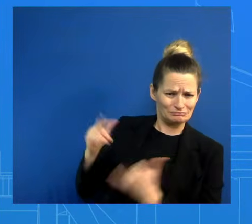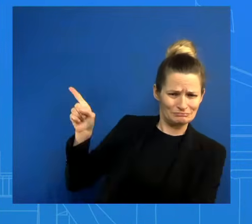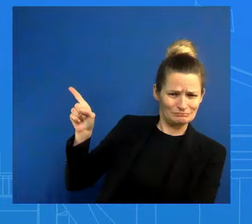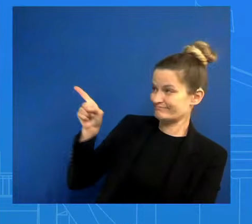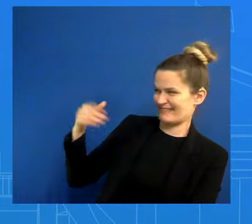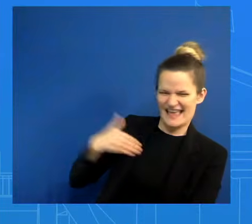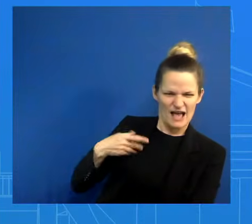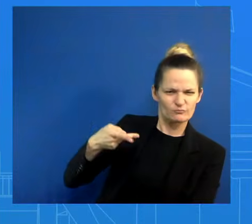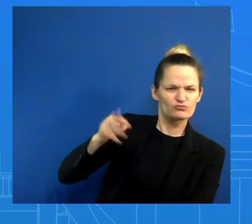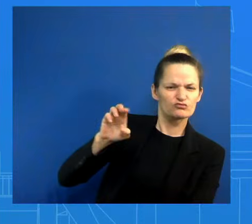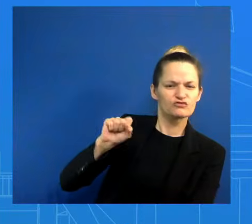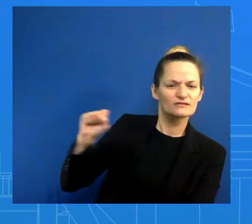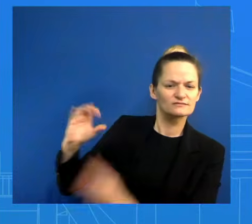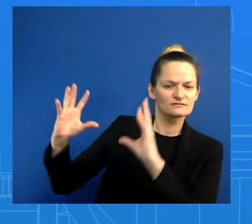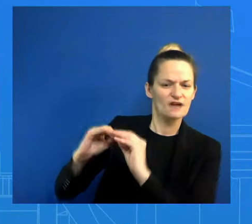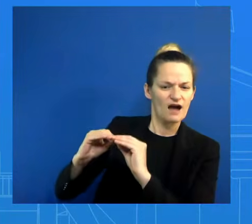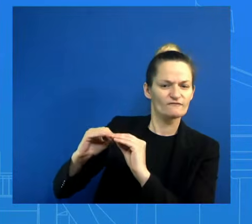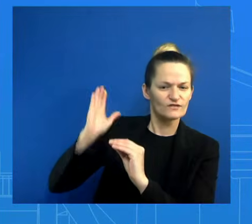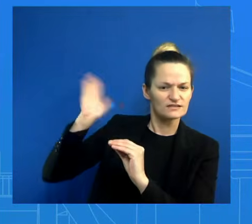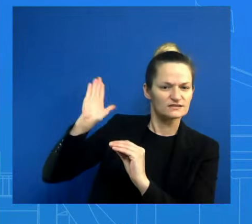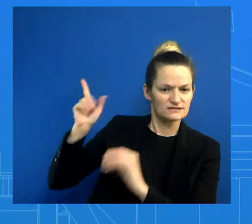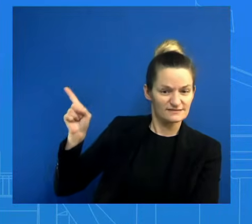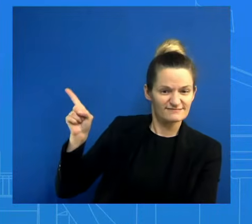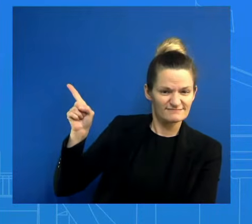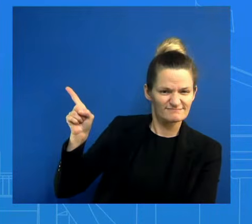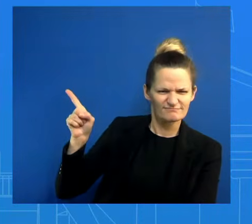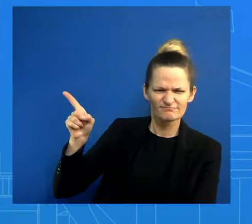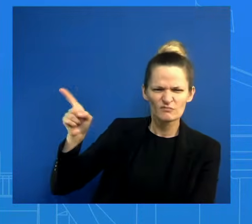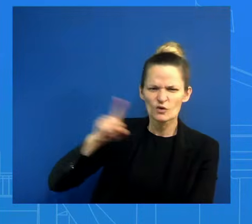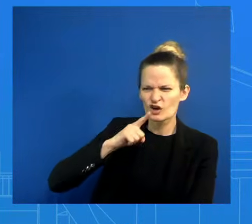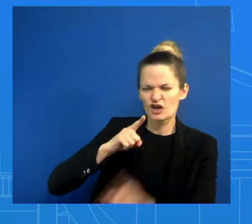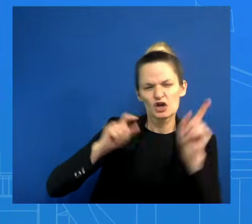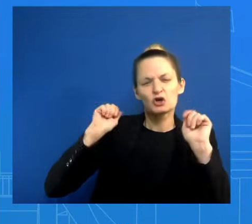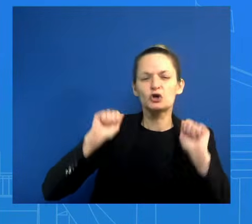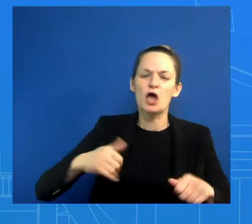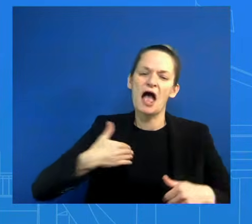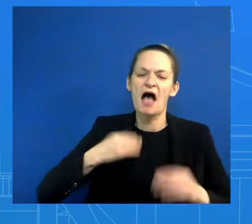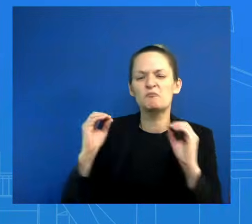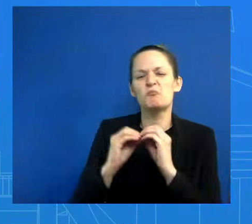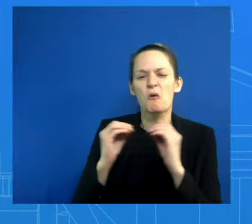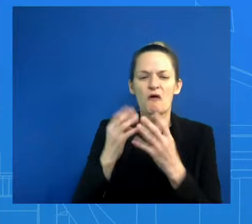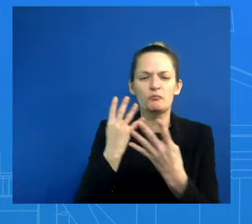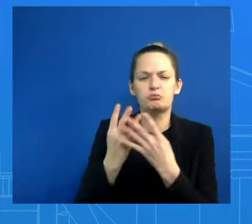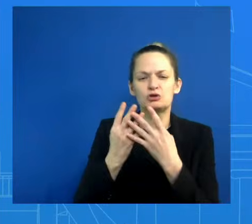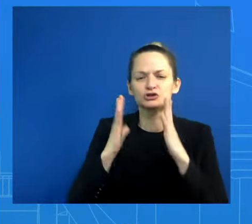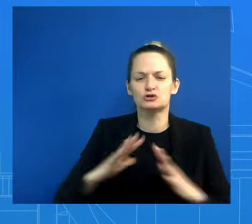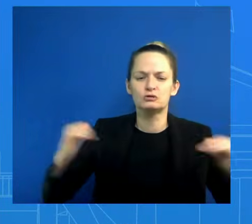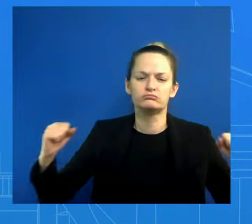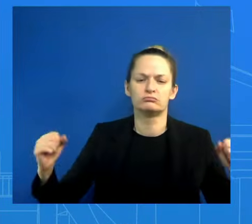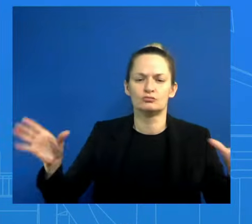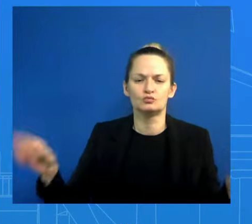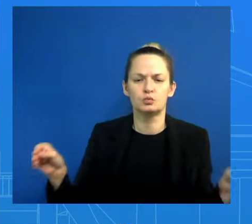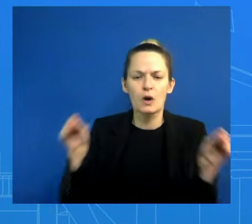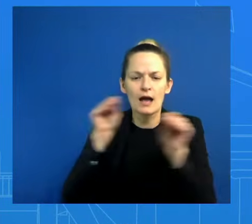between the U.S. and Russia. He said, quote, "Everything is possible." What does the U.S. make of that?